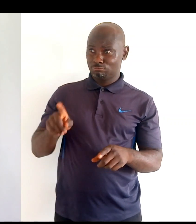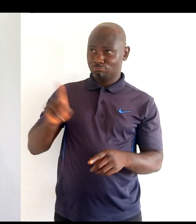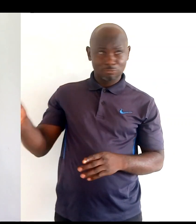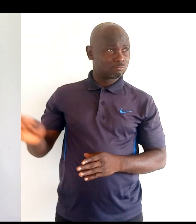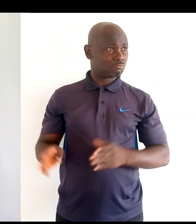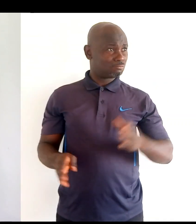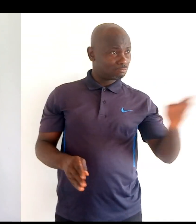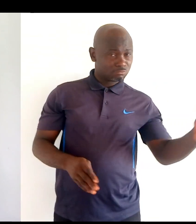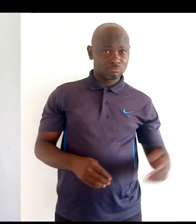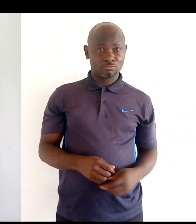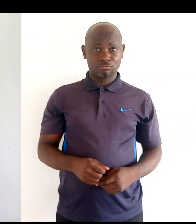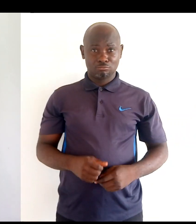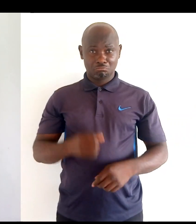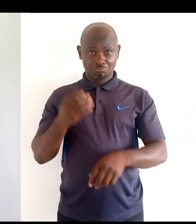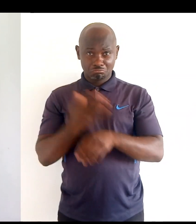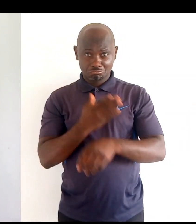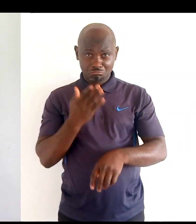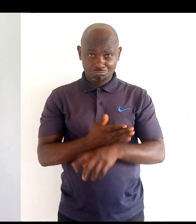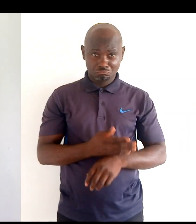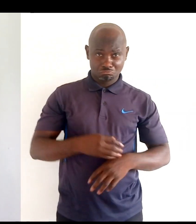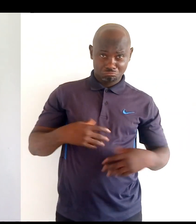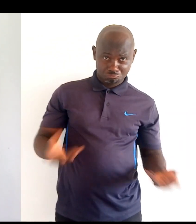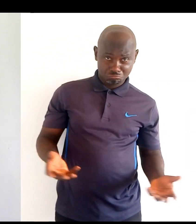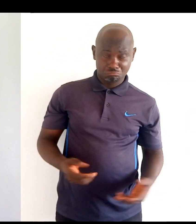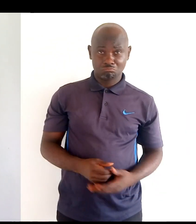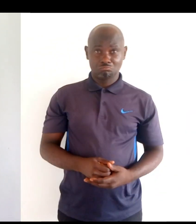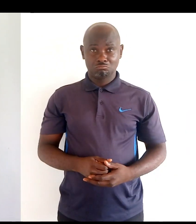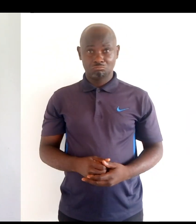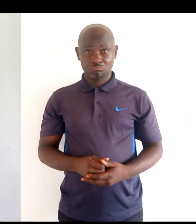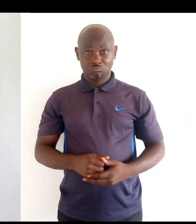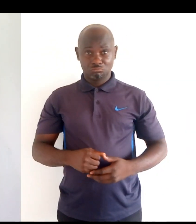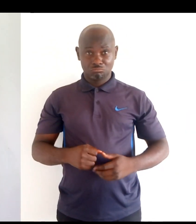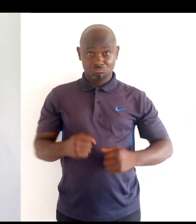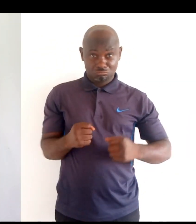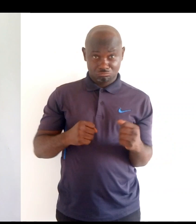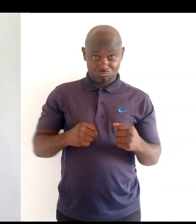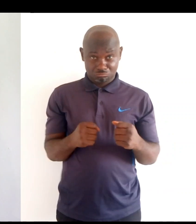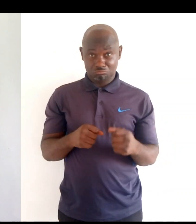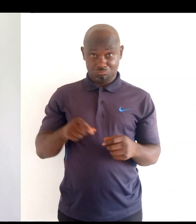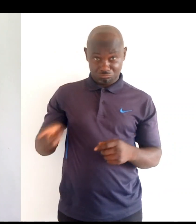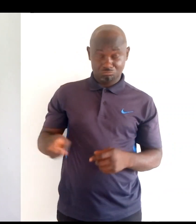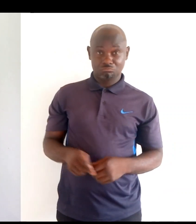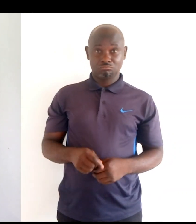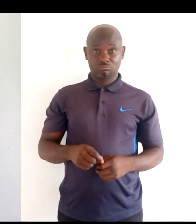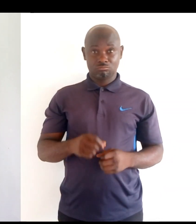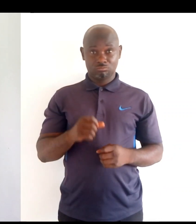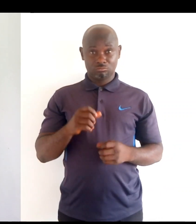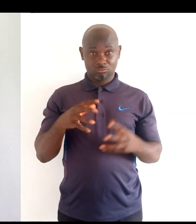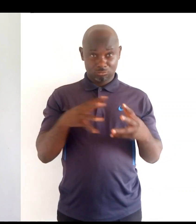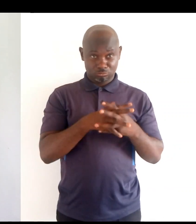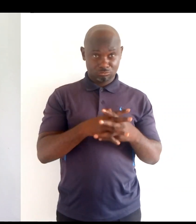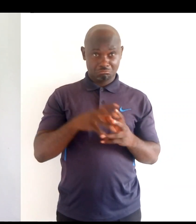that there is a linguistic documentation going on to the neglect of the indigenous African sign